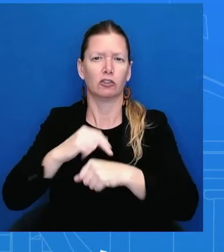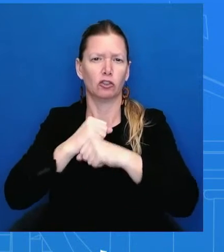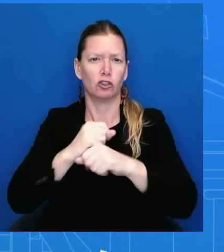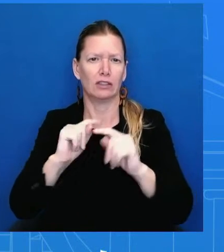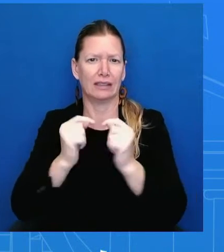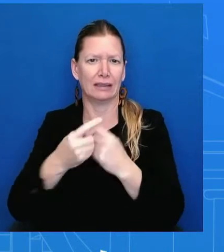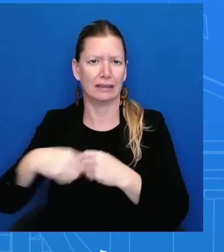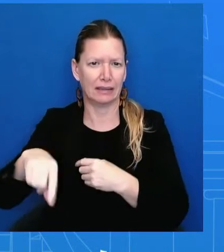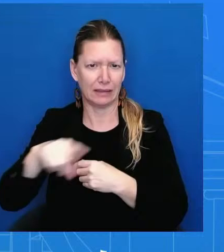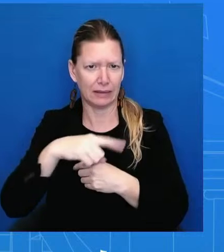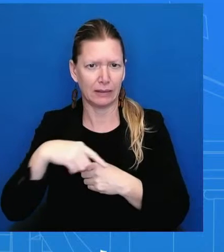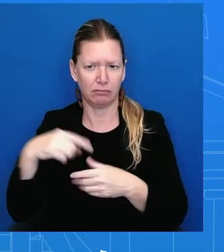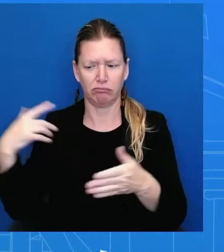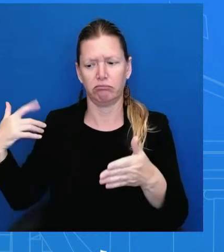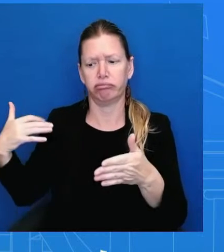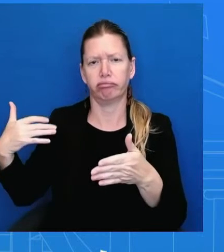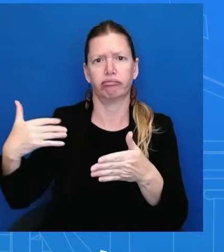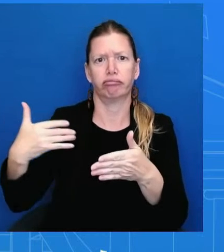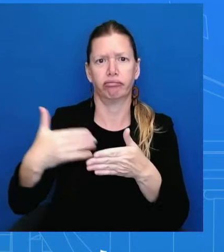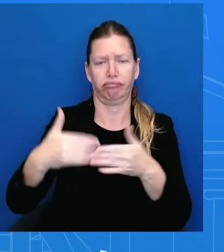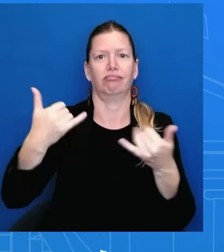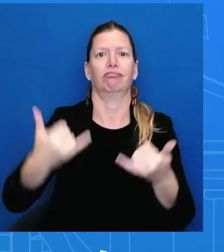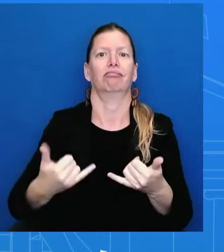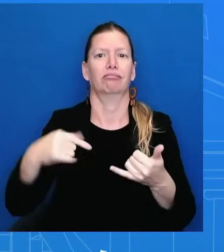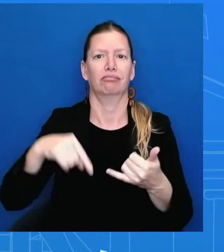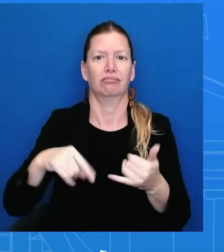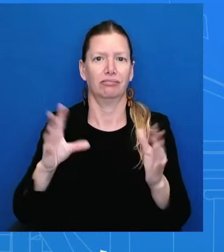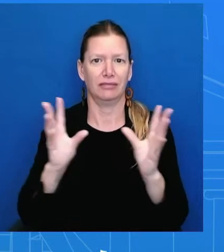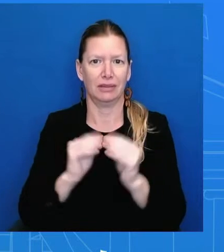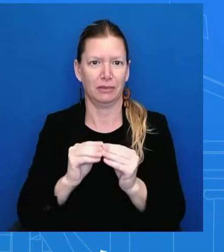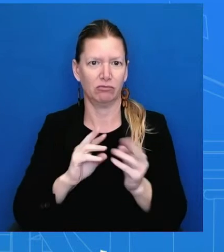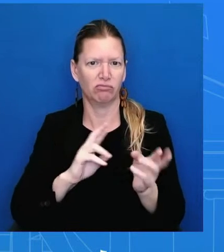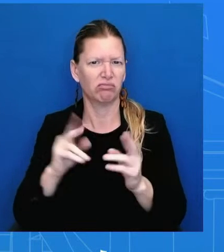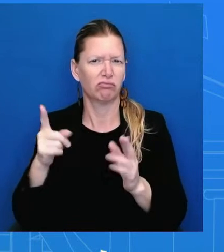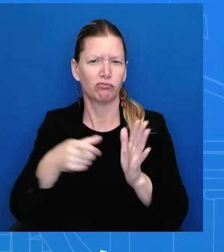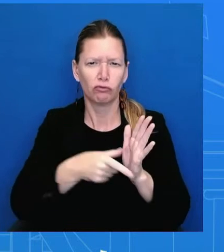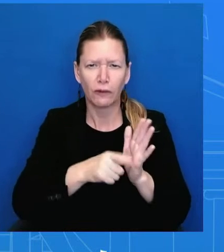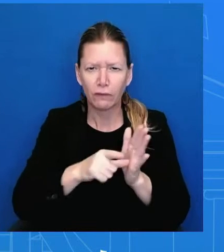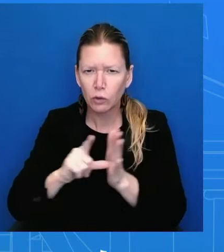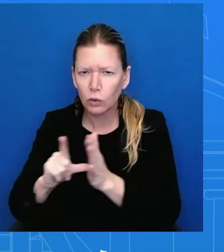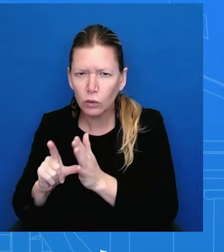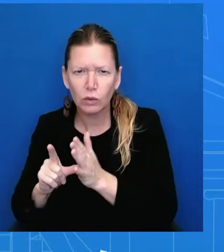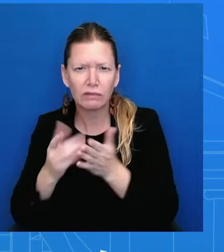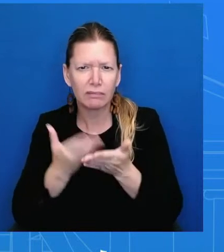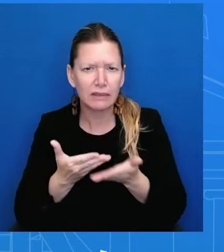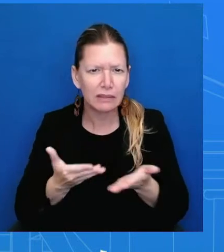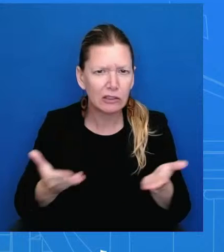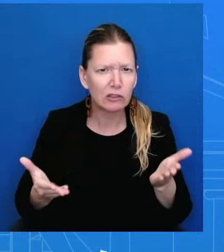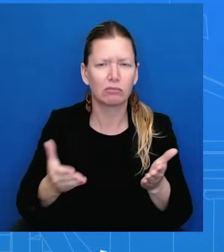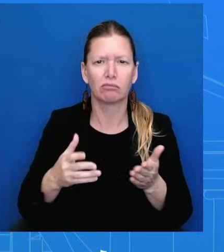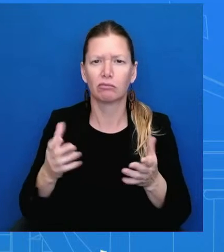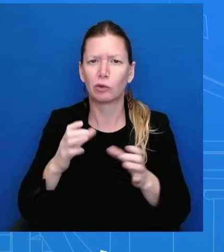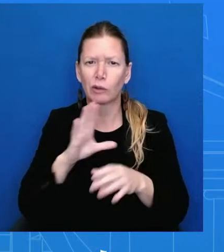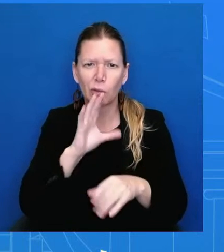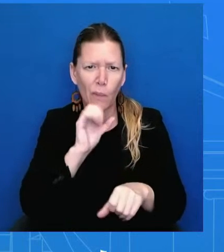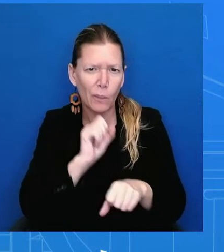He's -- he's doing his homework and getting ready. He's got the first major set of remarks tomorrow night at the Mellon Auditorium.